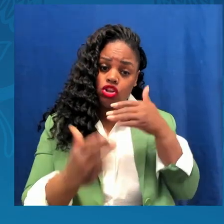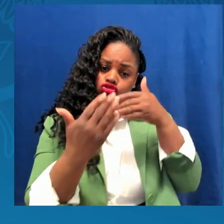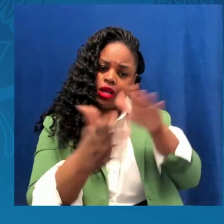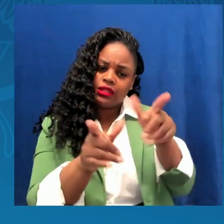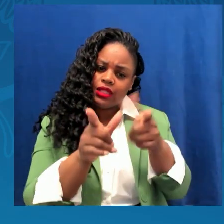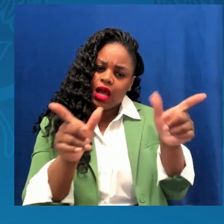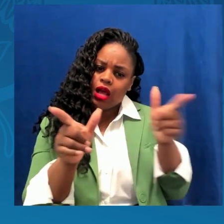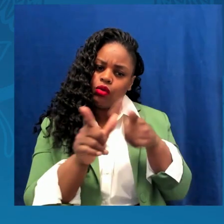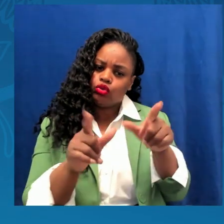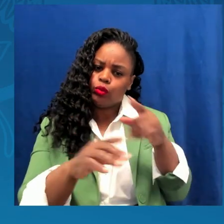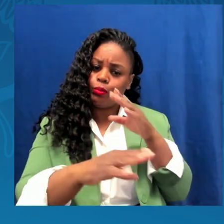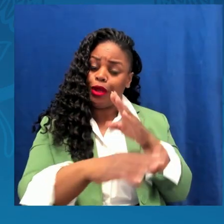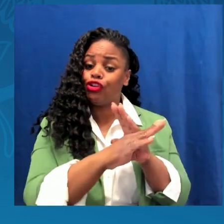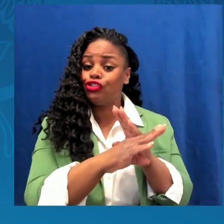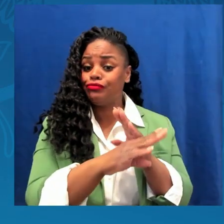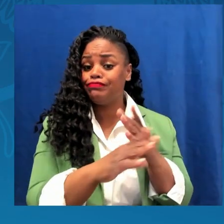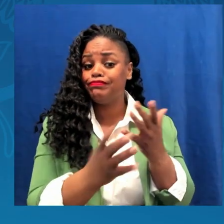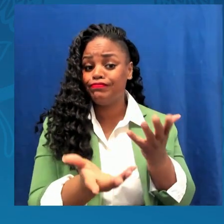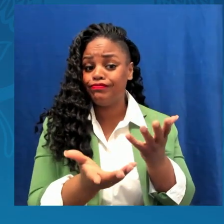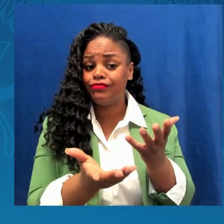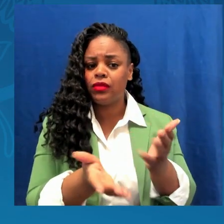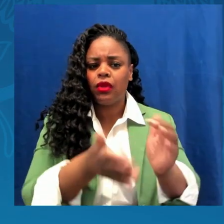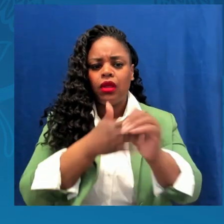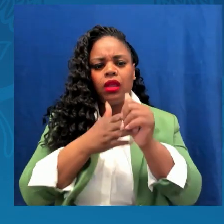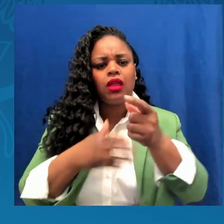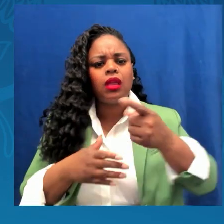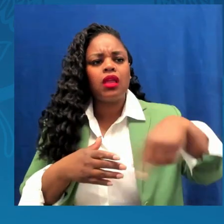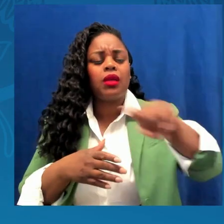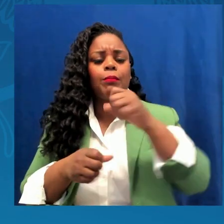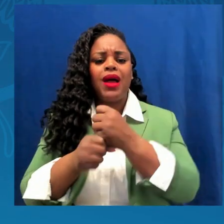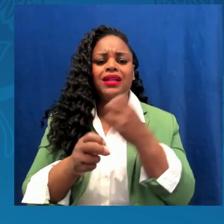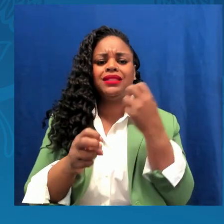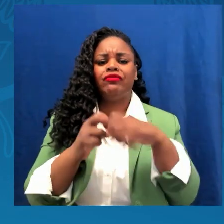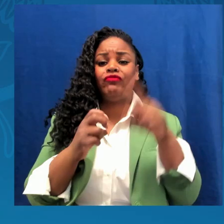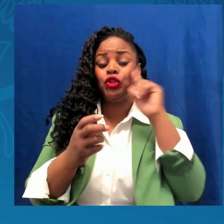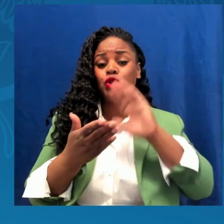that often make it difficult for communities to report such crimes against them.